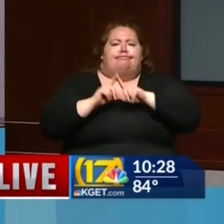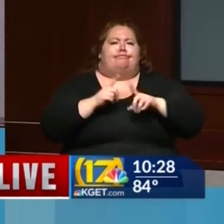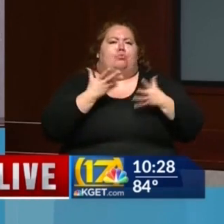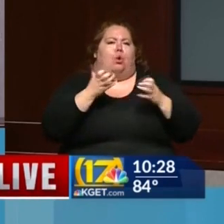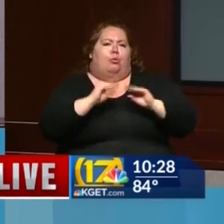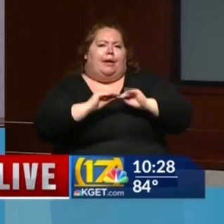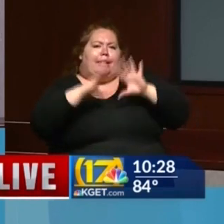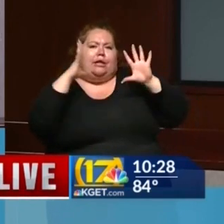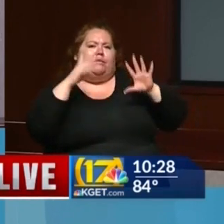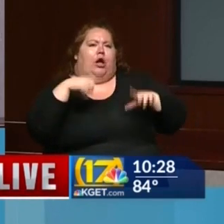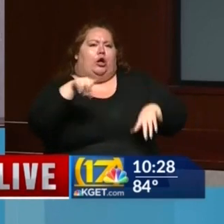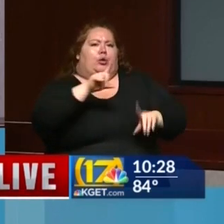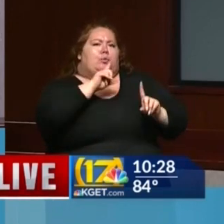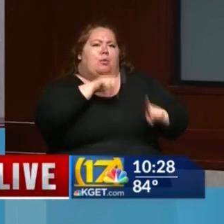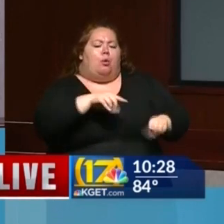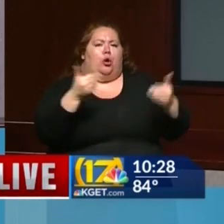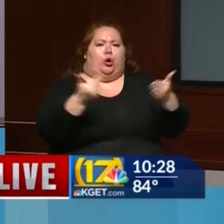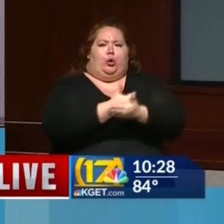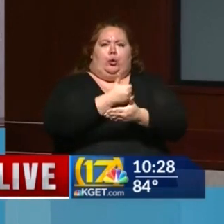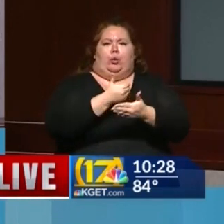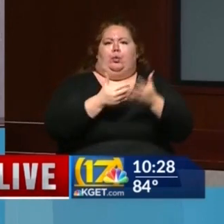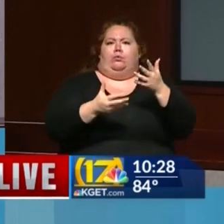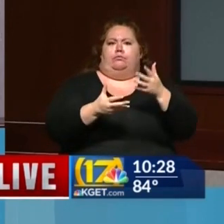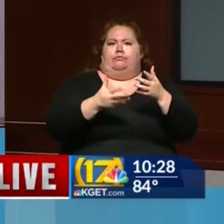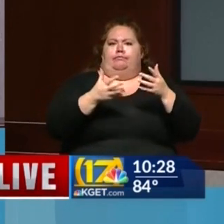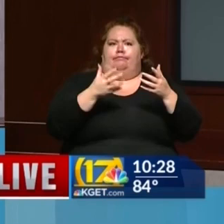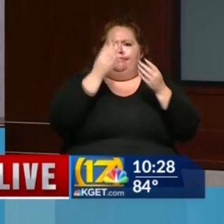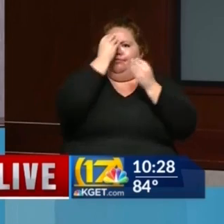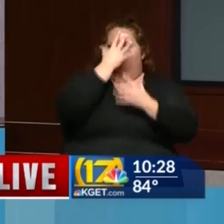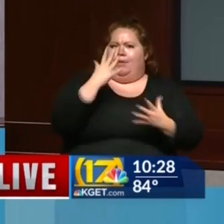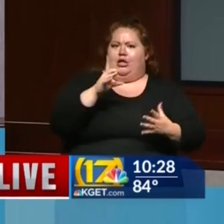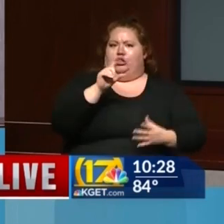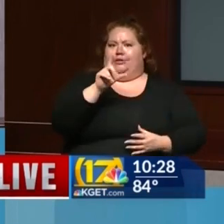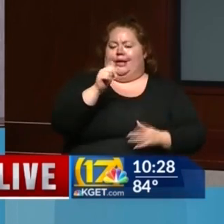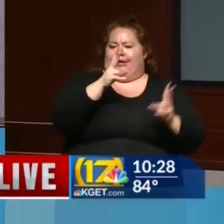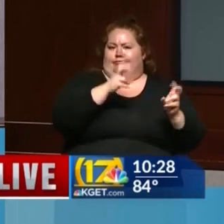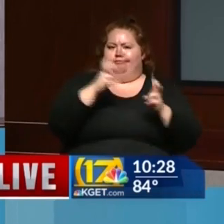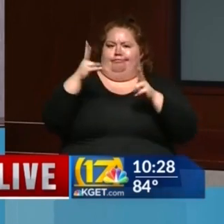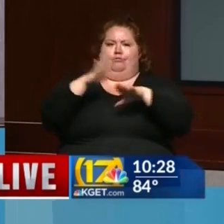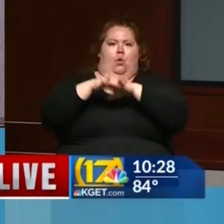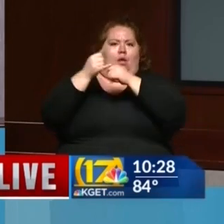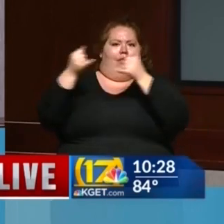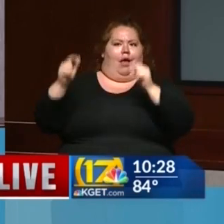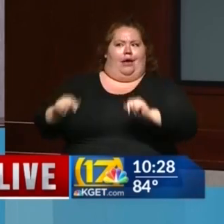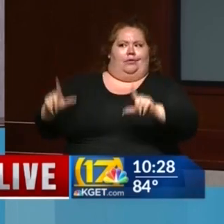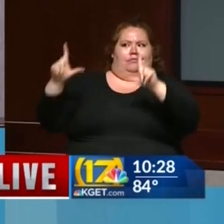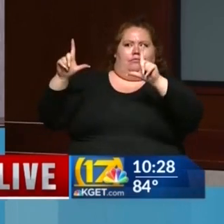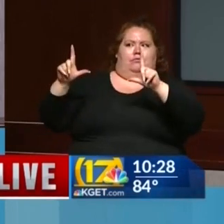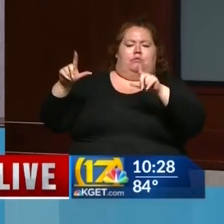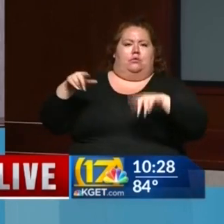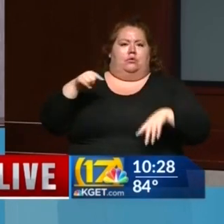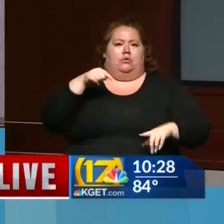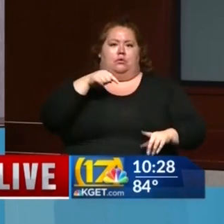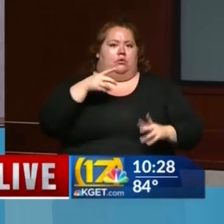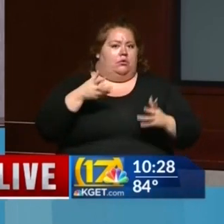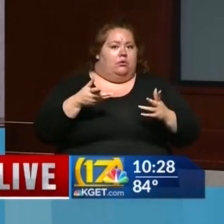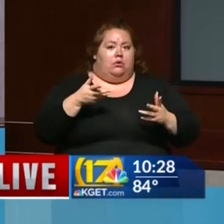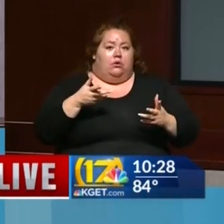MULTIPLE CONDITIONS" AND THEN THIS HAS THE BY CHARTS OF EACH ETHNICITY I AND I WANT TO BE CLEAR IN OUR REPORTER THAT THE